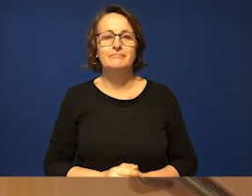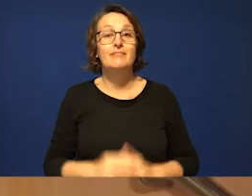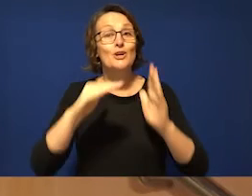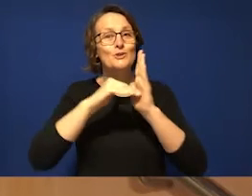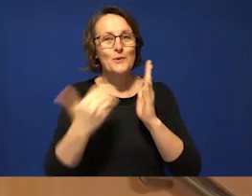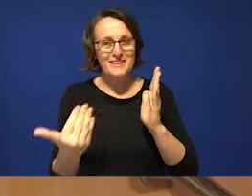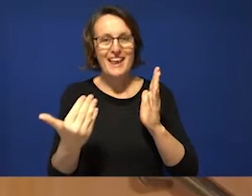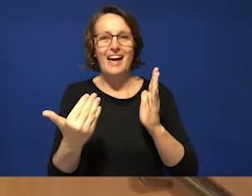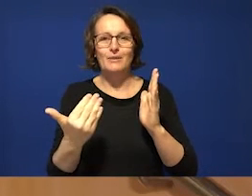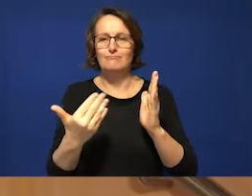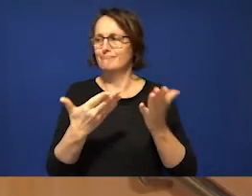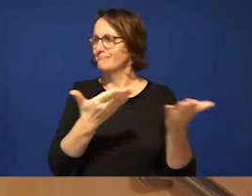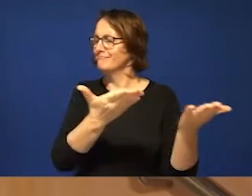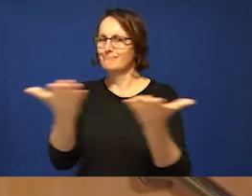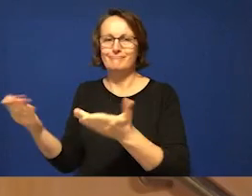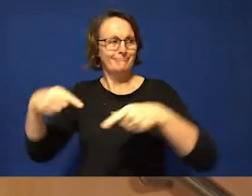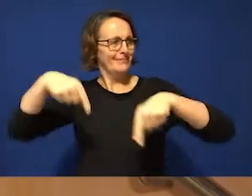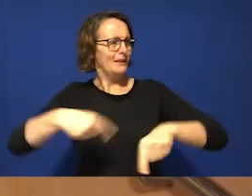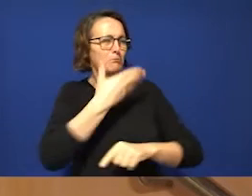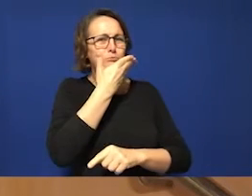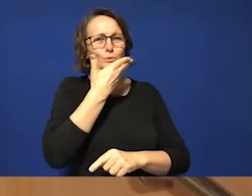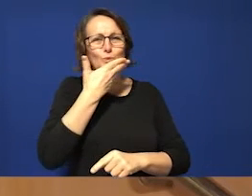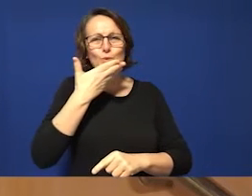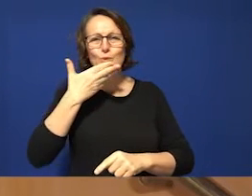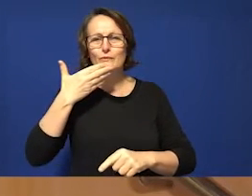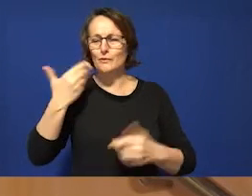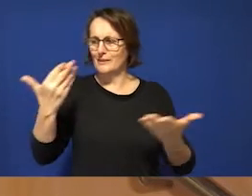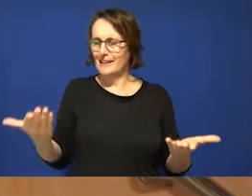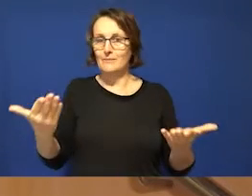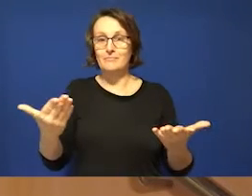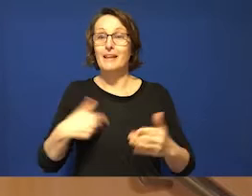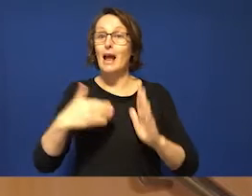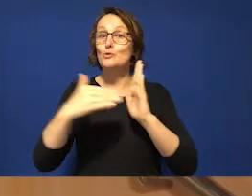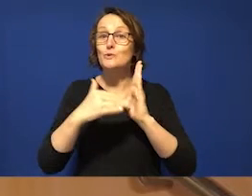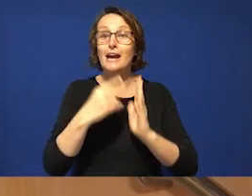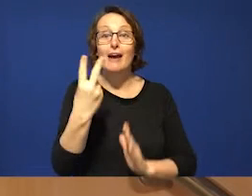And now to this beautiful space in which we're sitting and today's speakers.